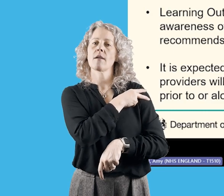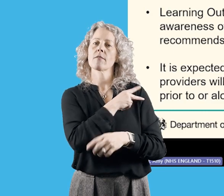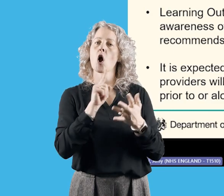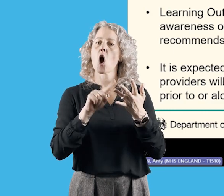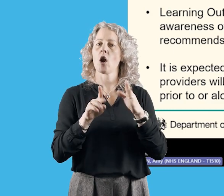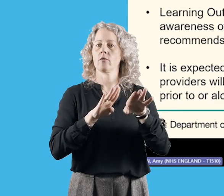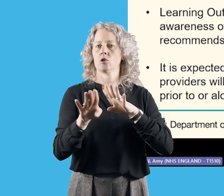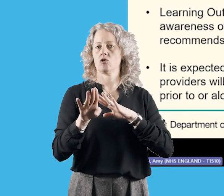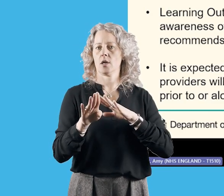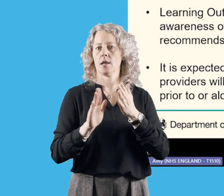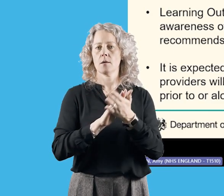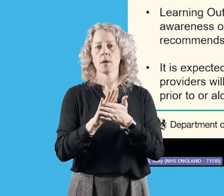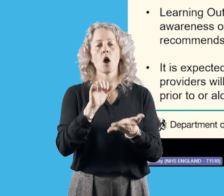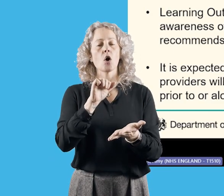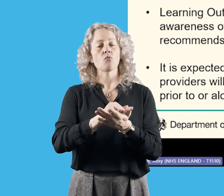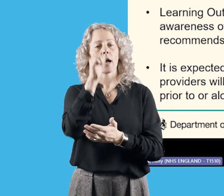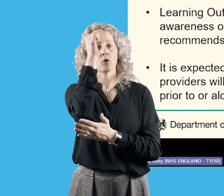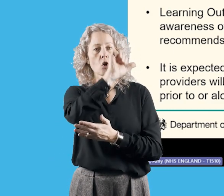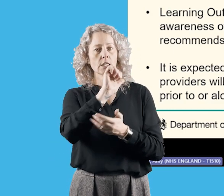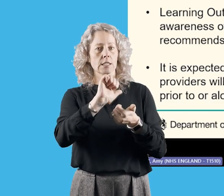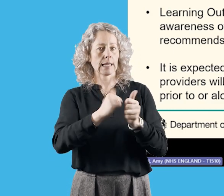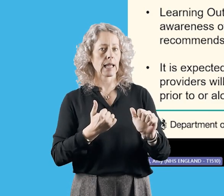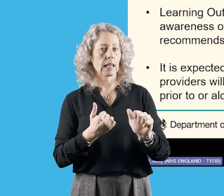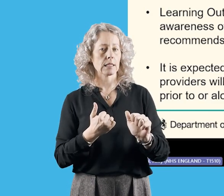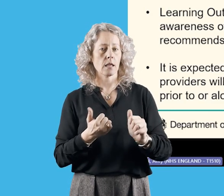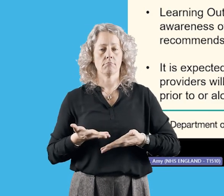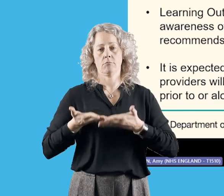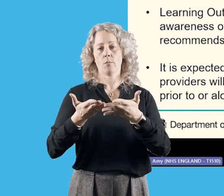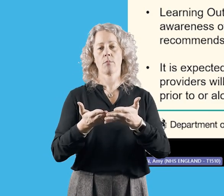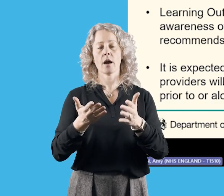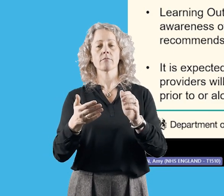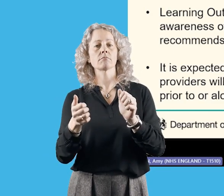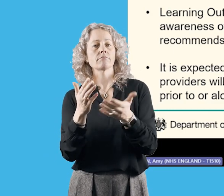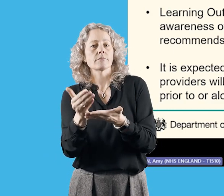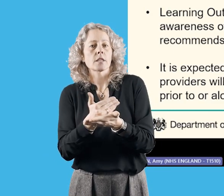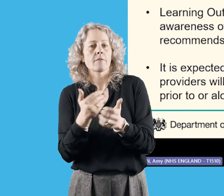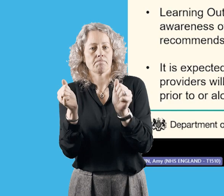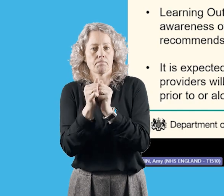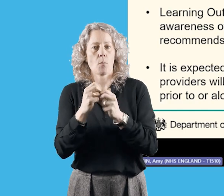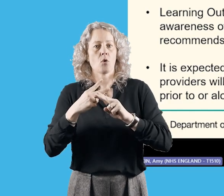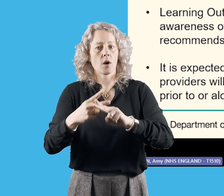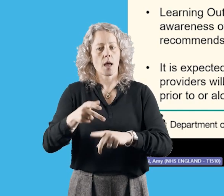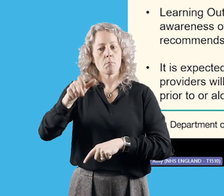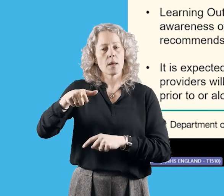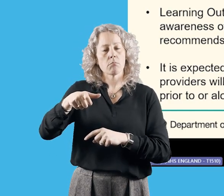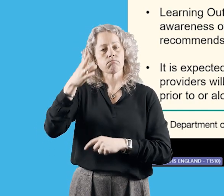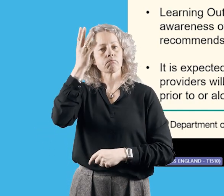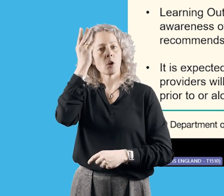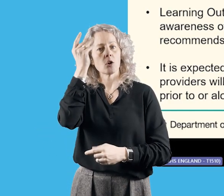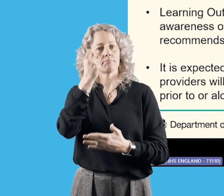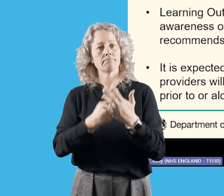and skills to provide safe and appropriate care for people with a learning disability and autistic people. Likewise,